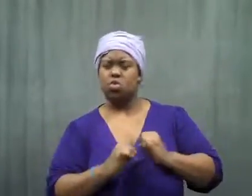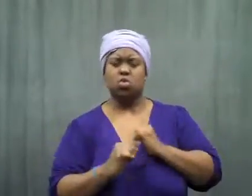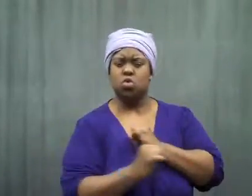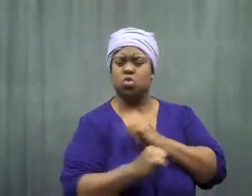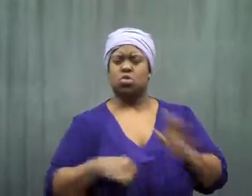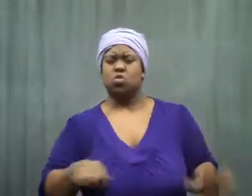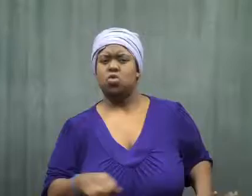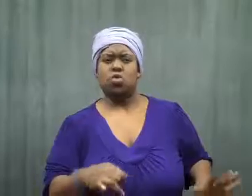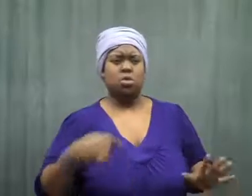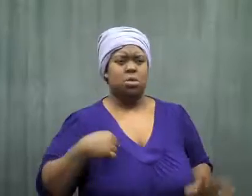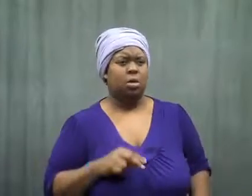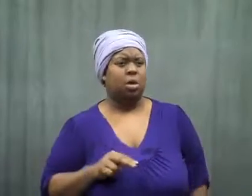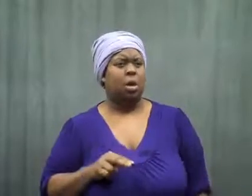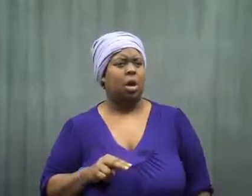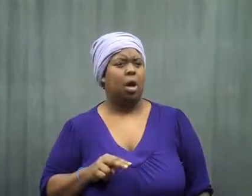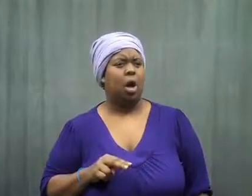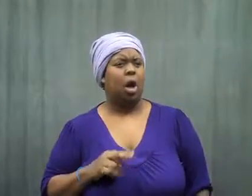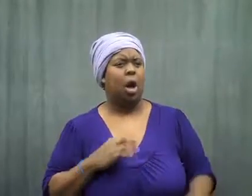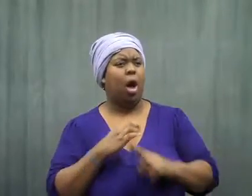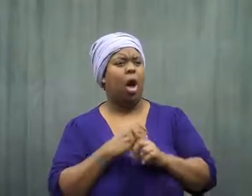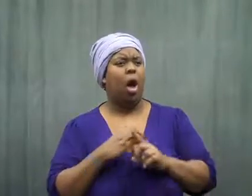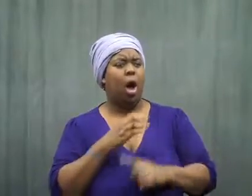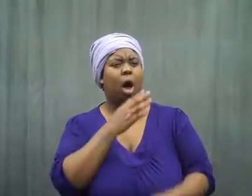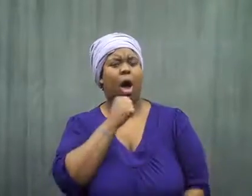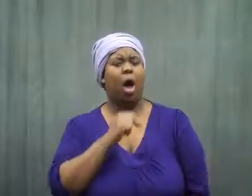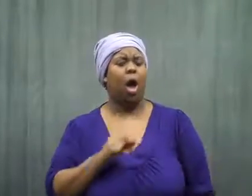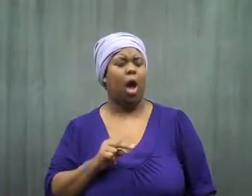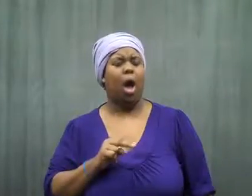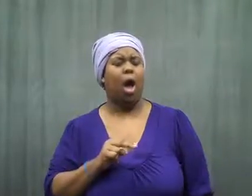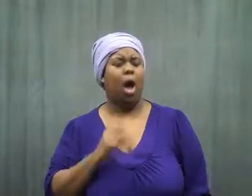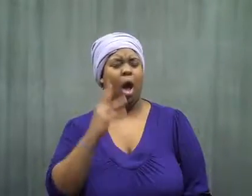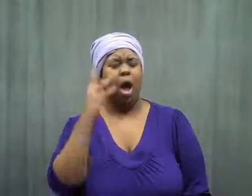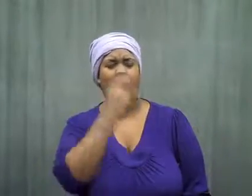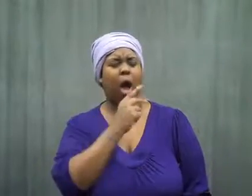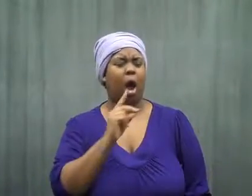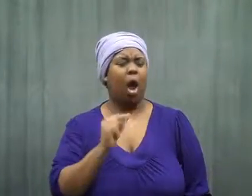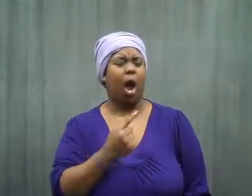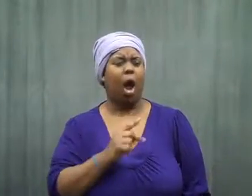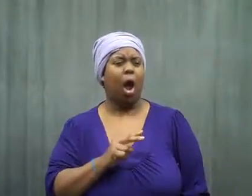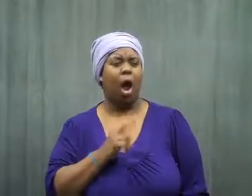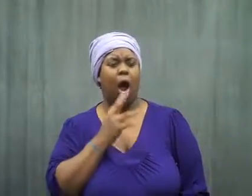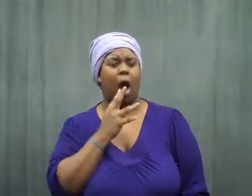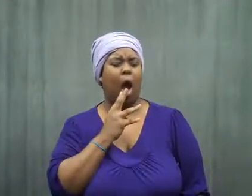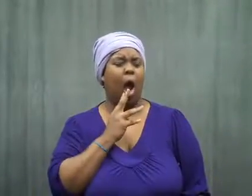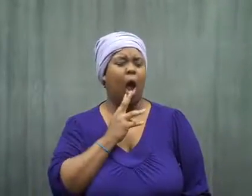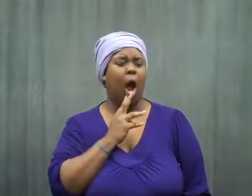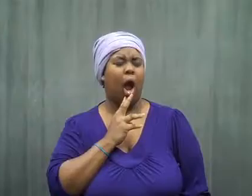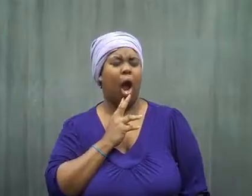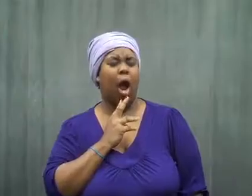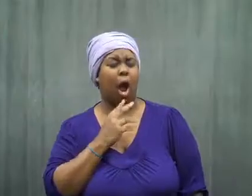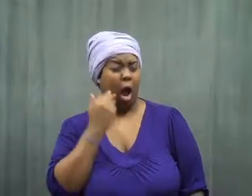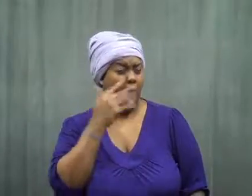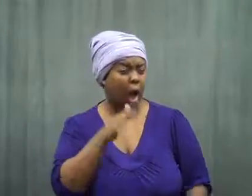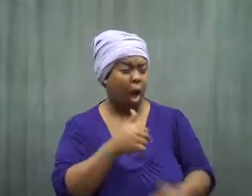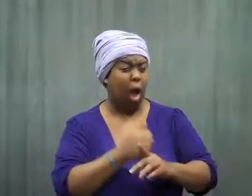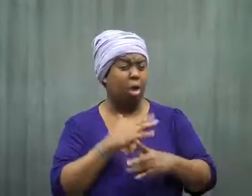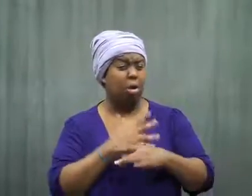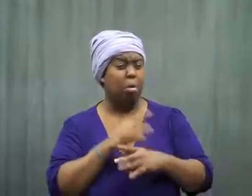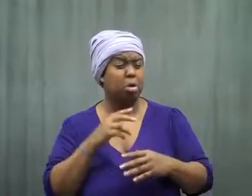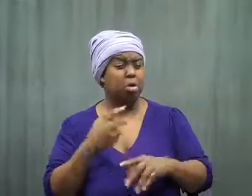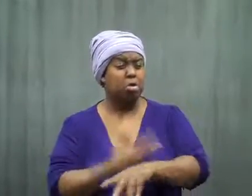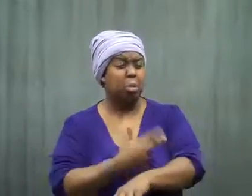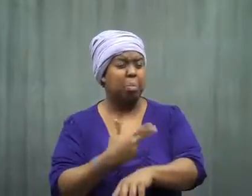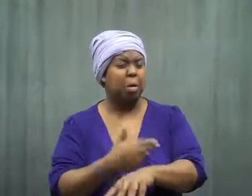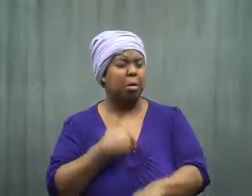I watched in amazement as they worked.